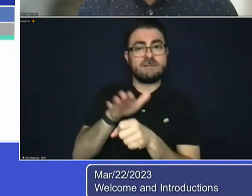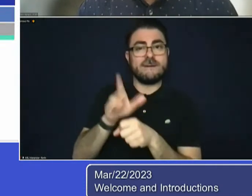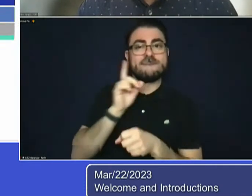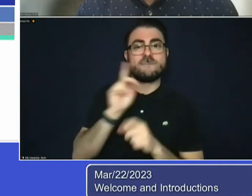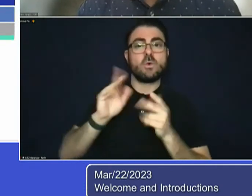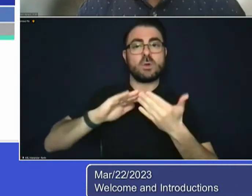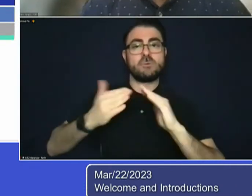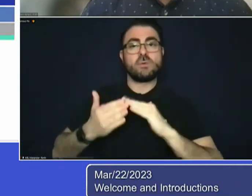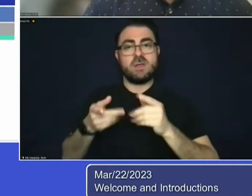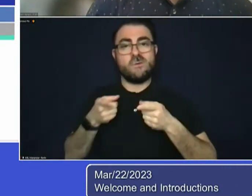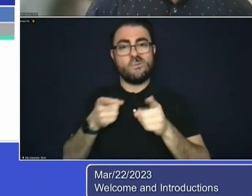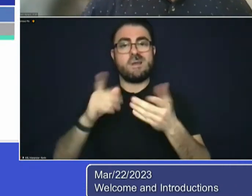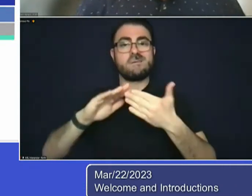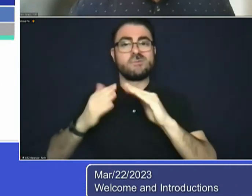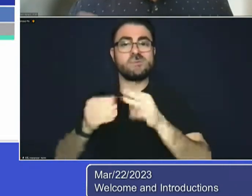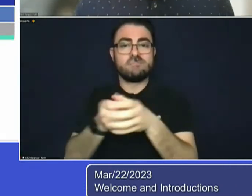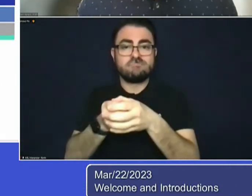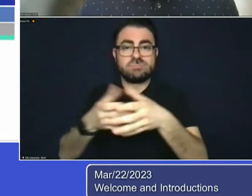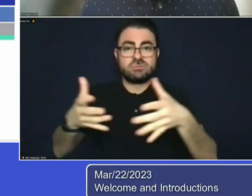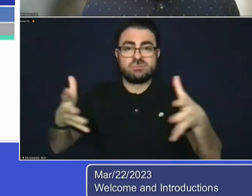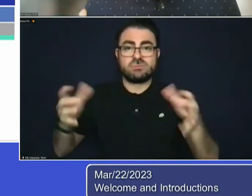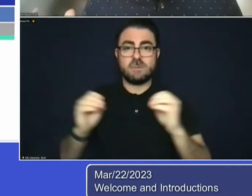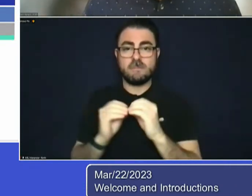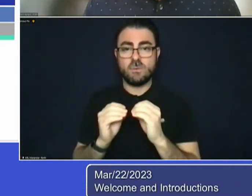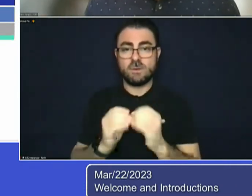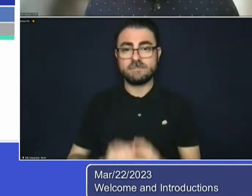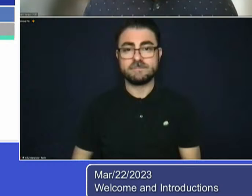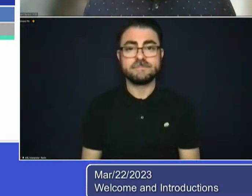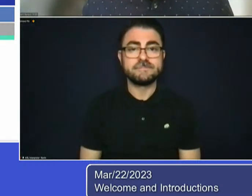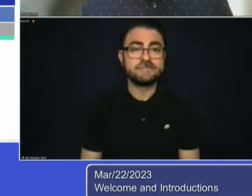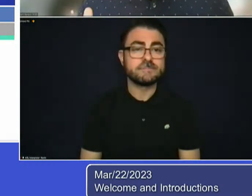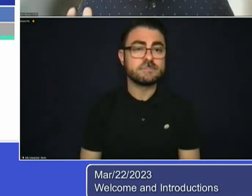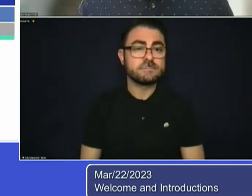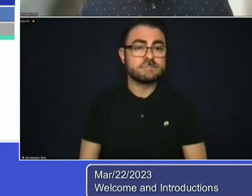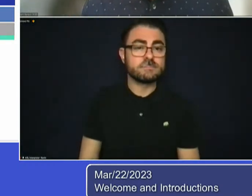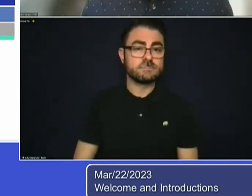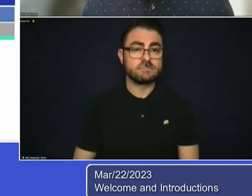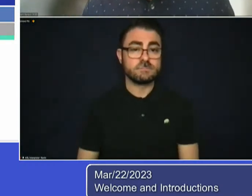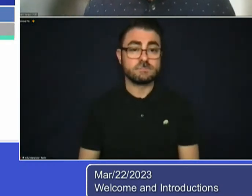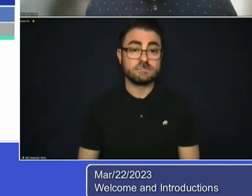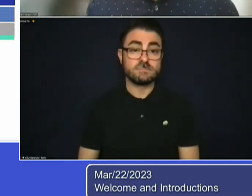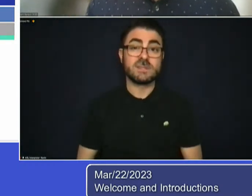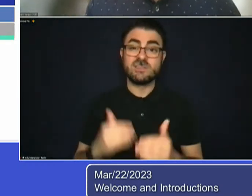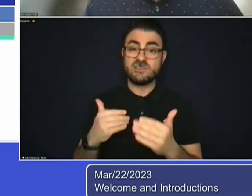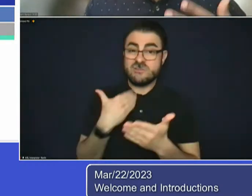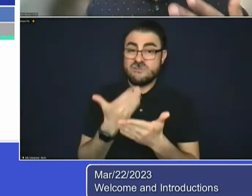INVESTMENTS IN COMMUNITY AS